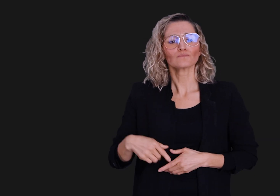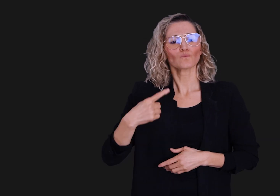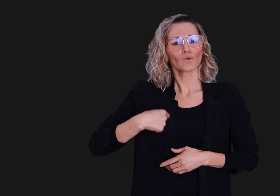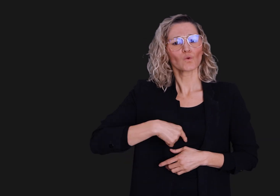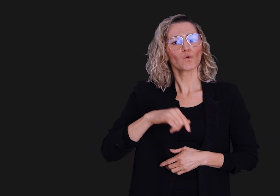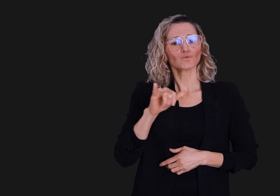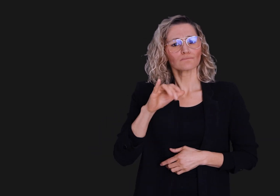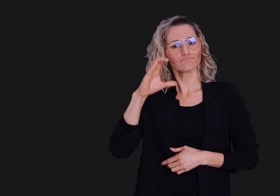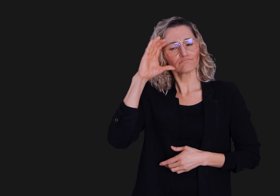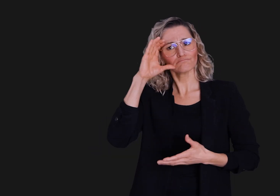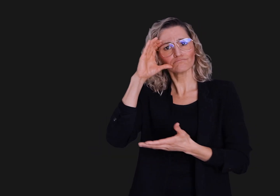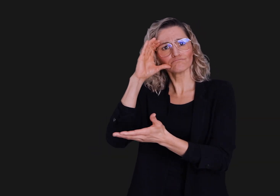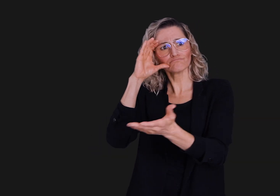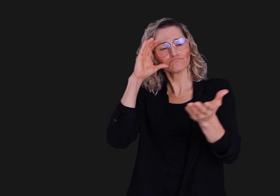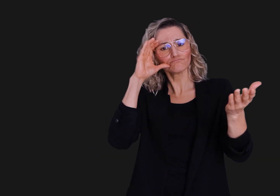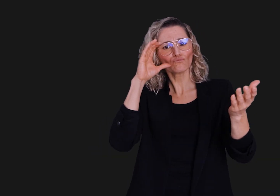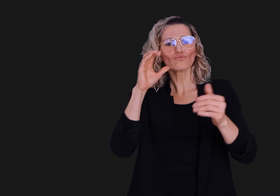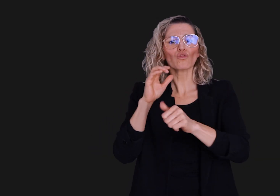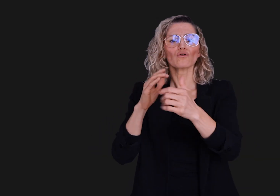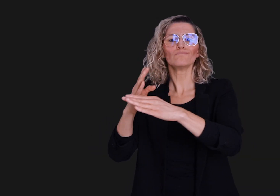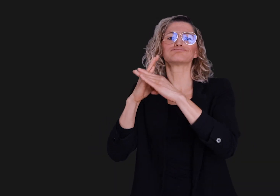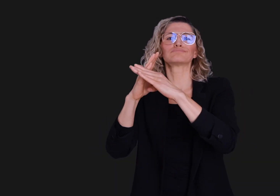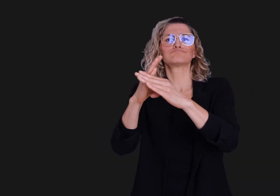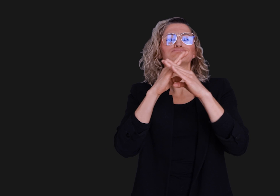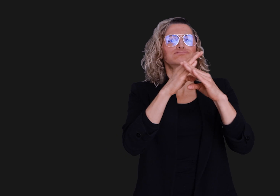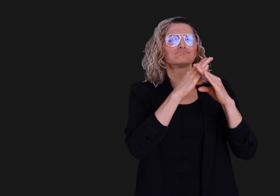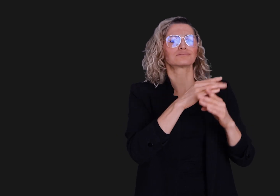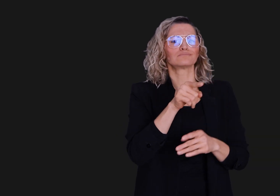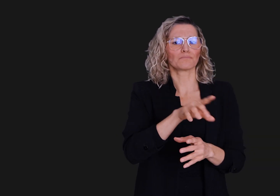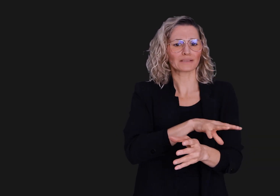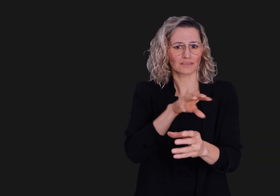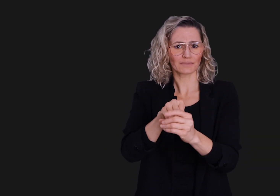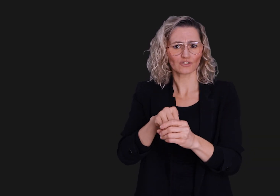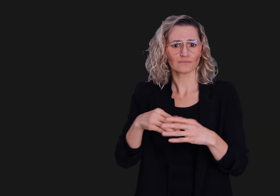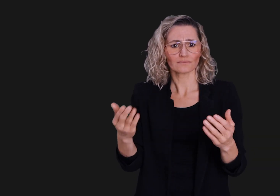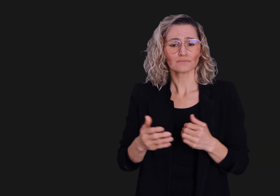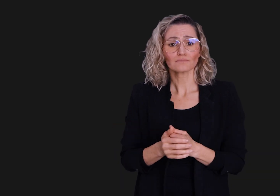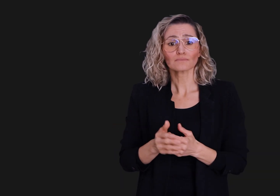We also heard about other barriers to participation.